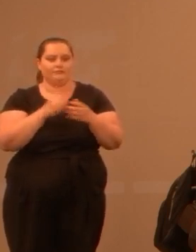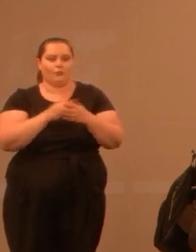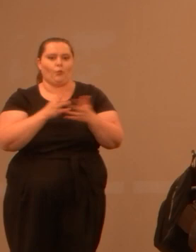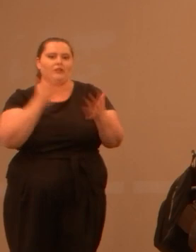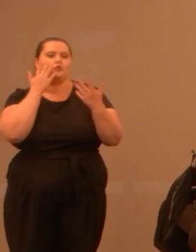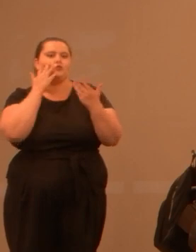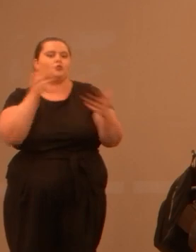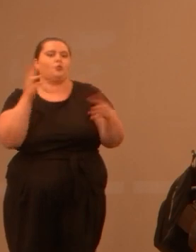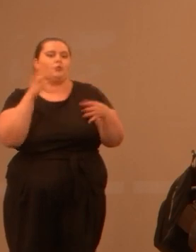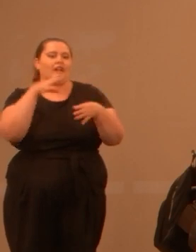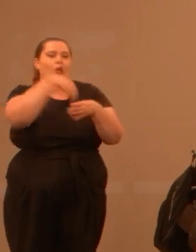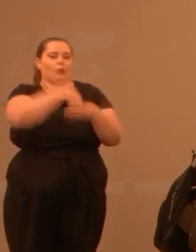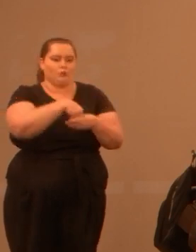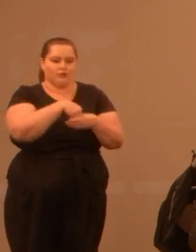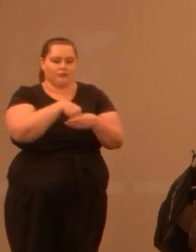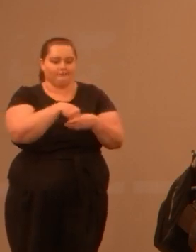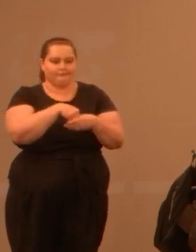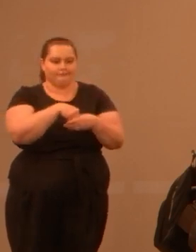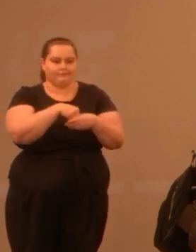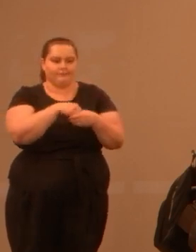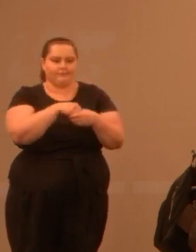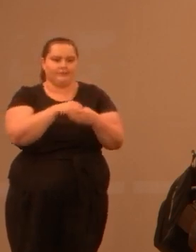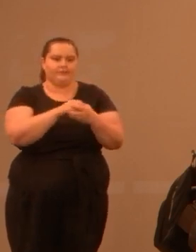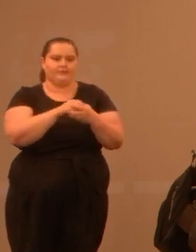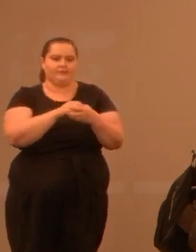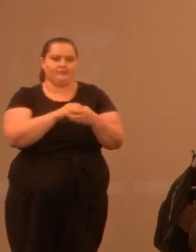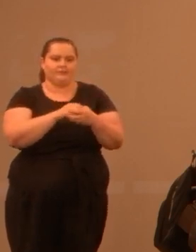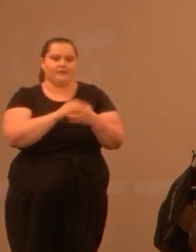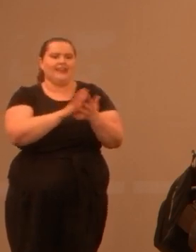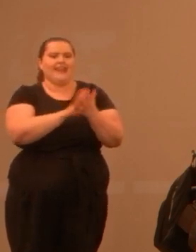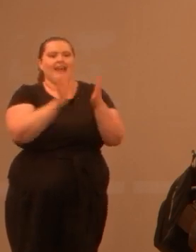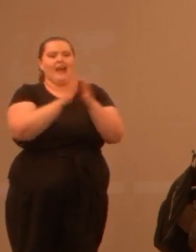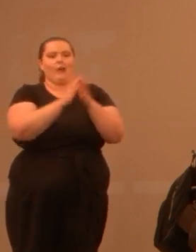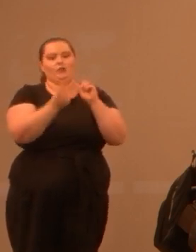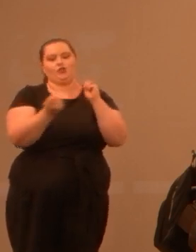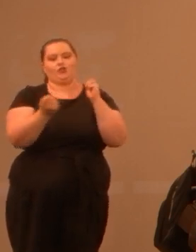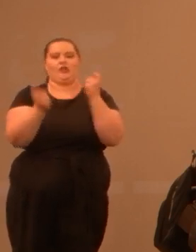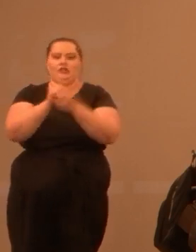and they do take us into new horizons. The Awards are a fantastic channel for